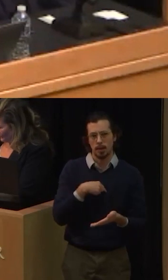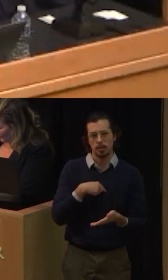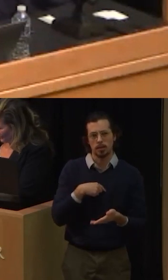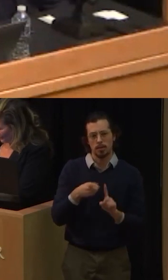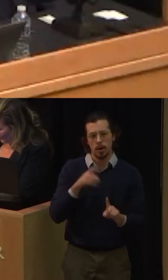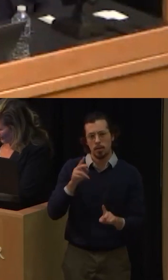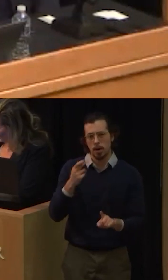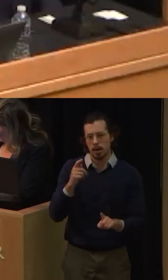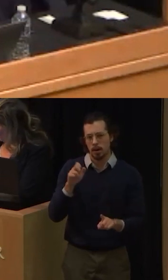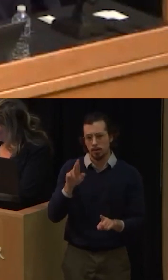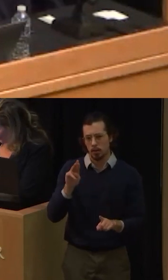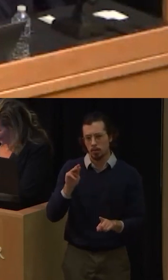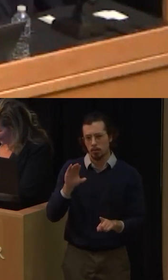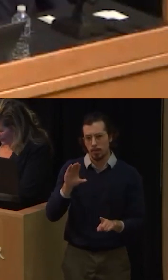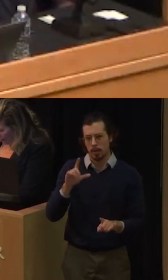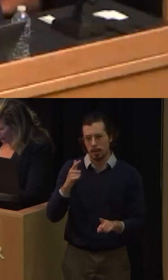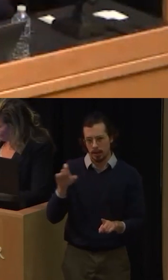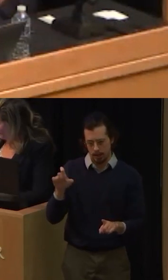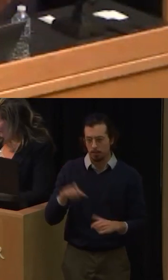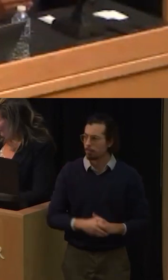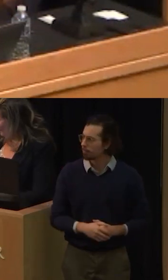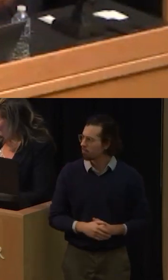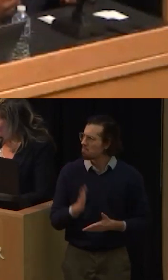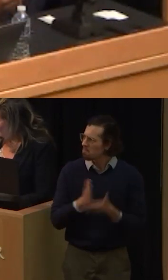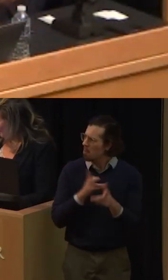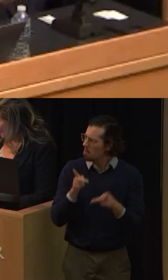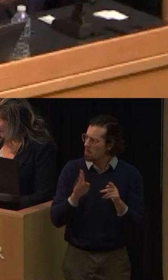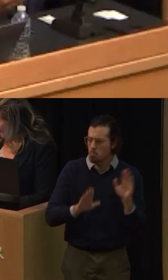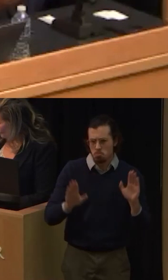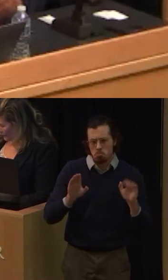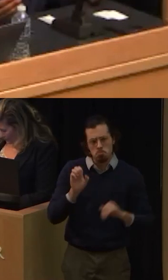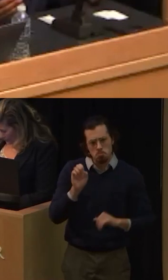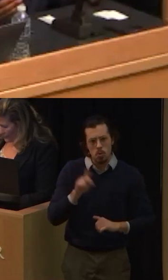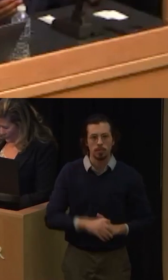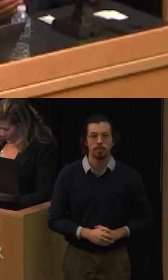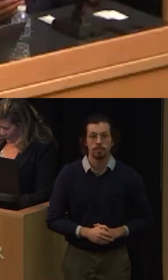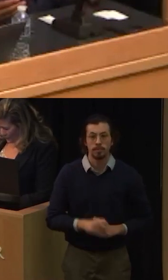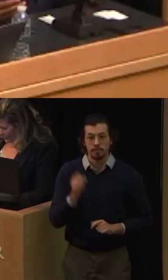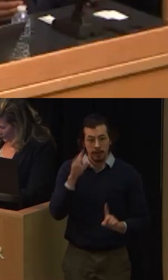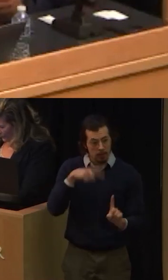All right, so we have some folks in the room, so before we even get started, those that have not become familiarized with those texts,